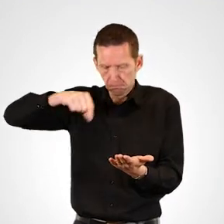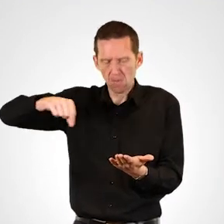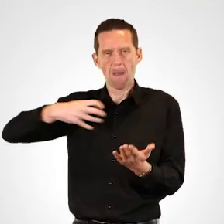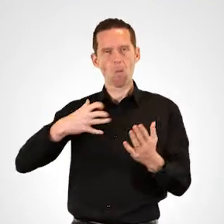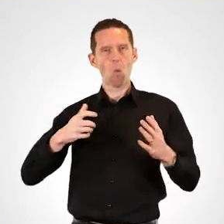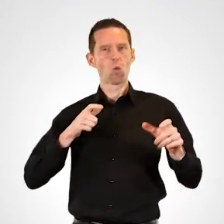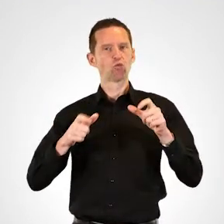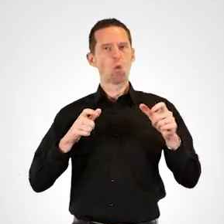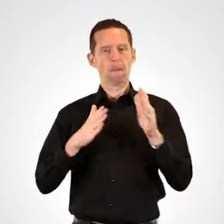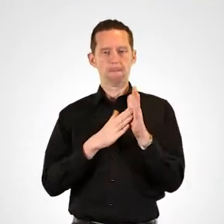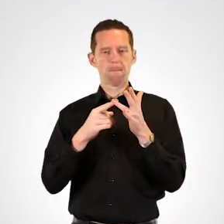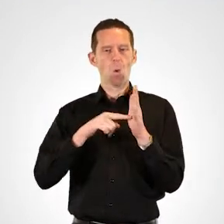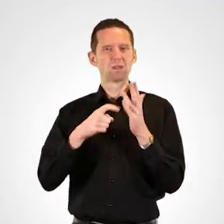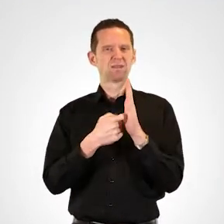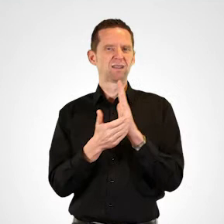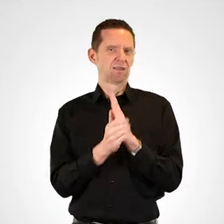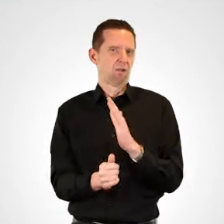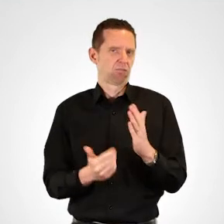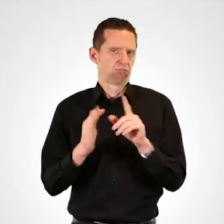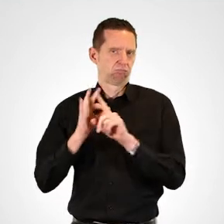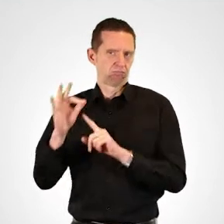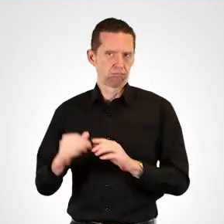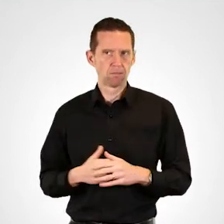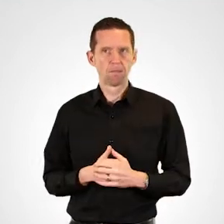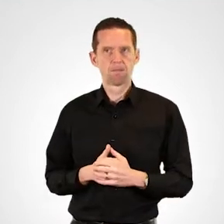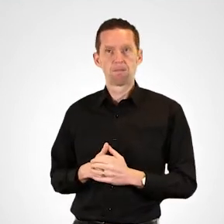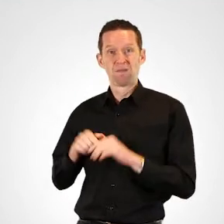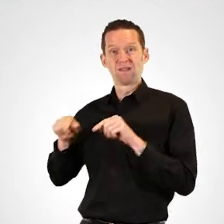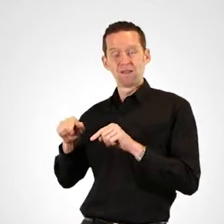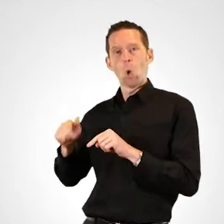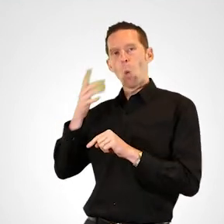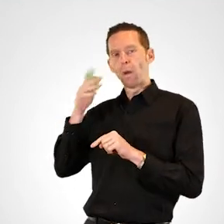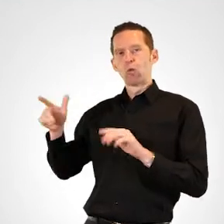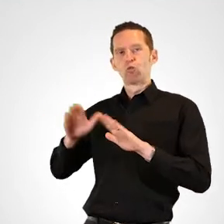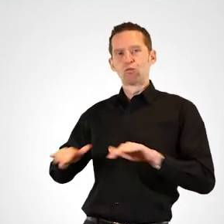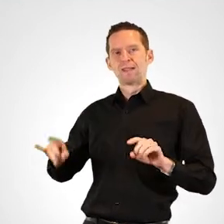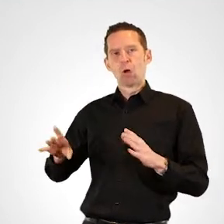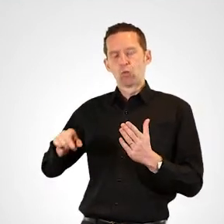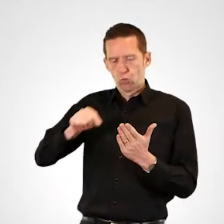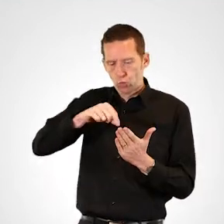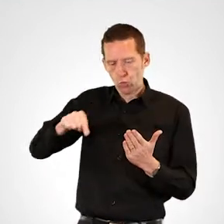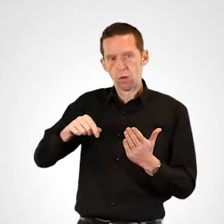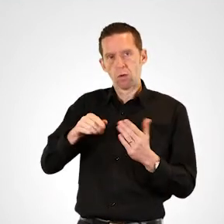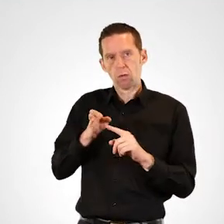and have more control of that motor activity. This is when they begin to write in directionality.